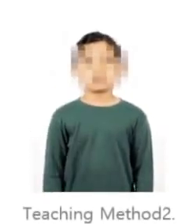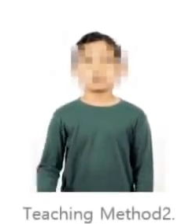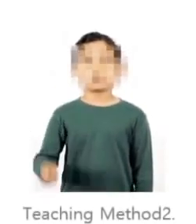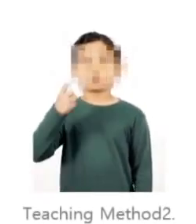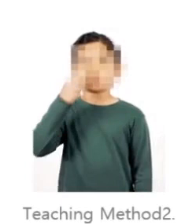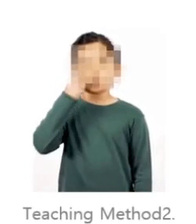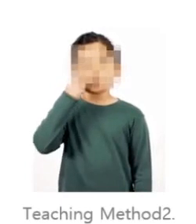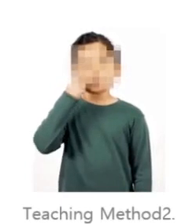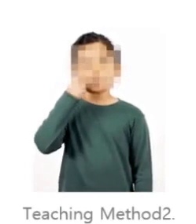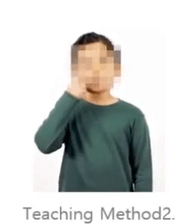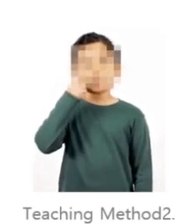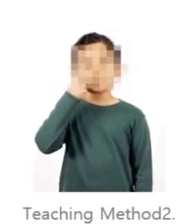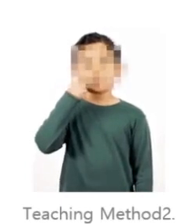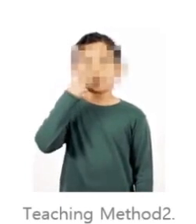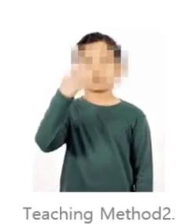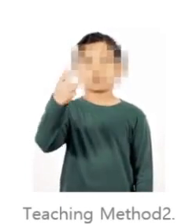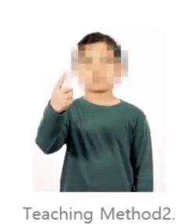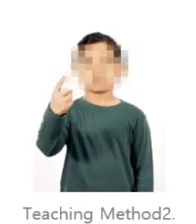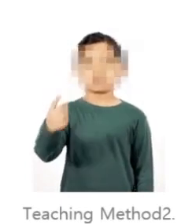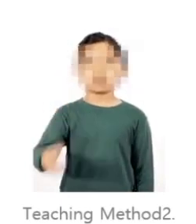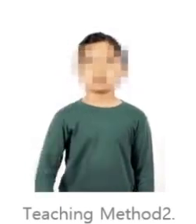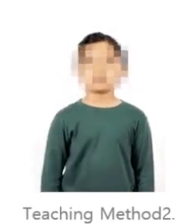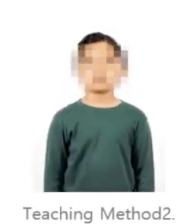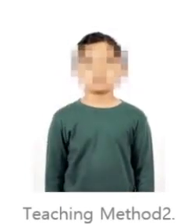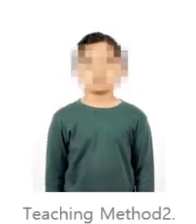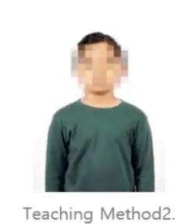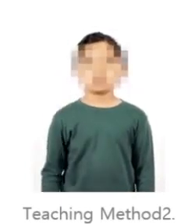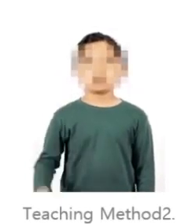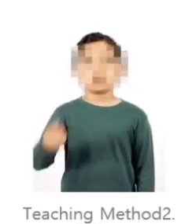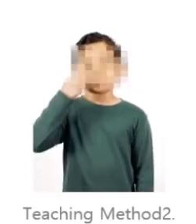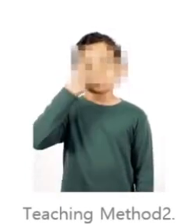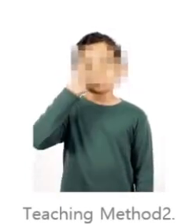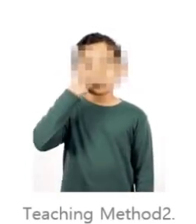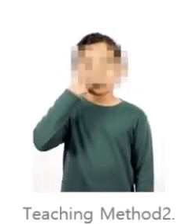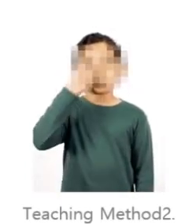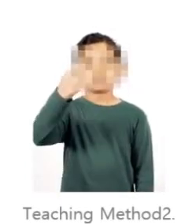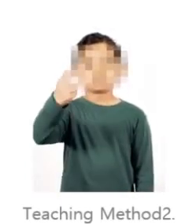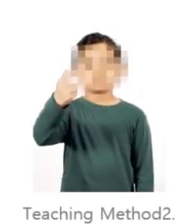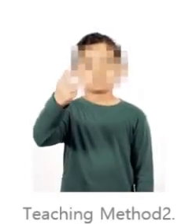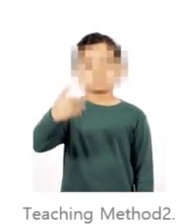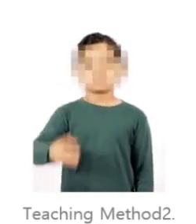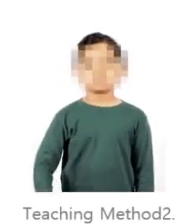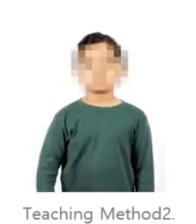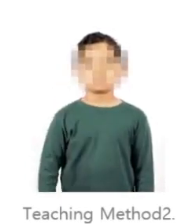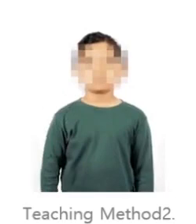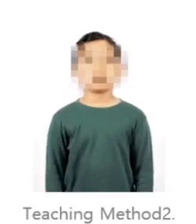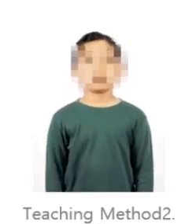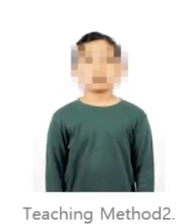There are three challenges. First, children have a short attention span.